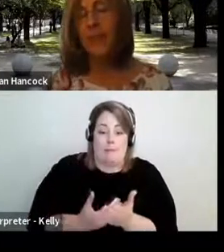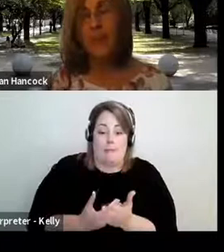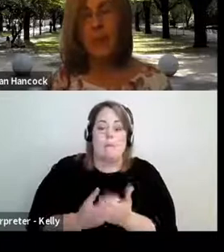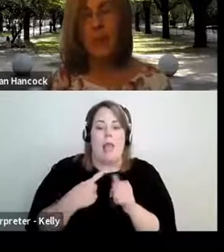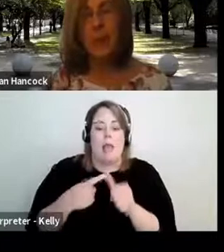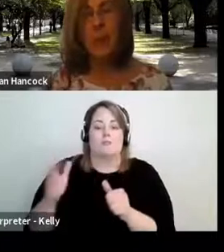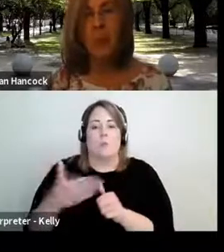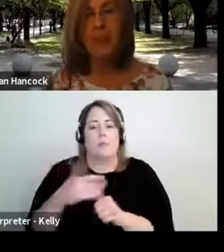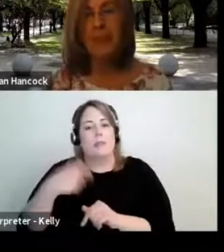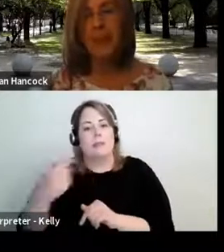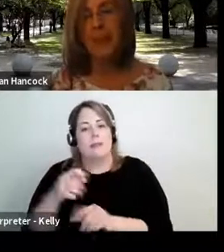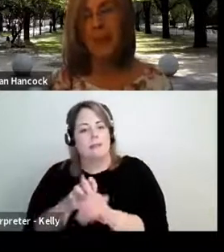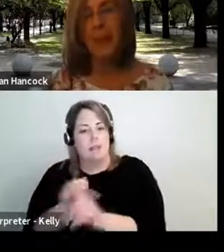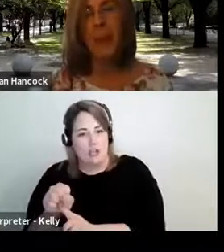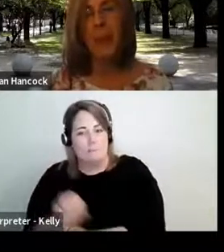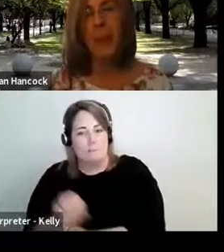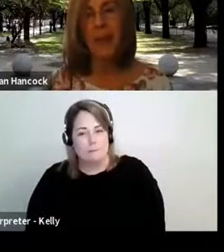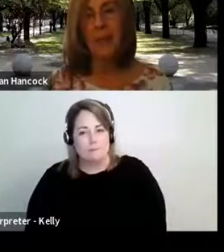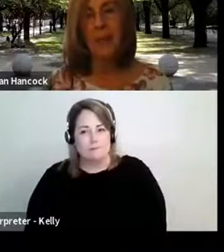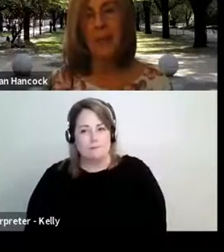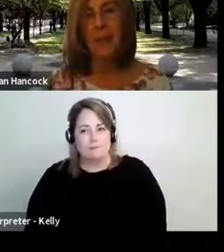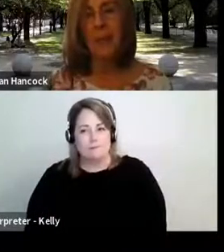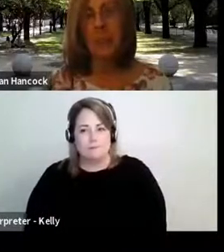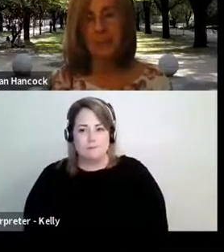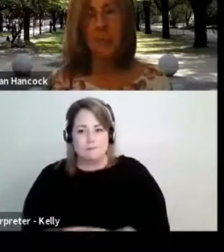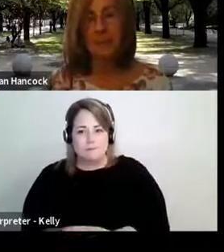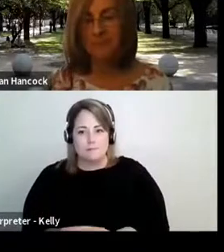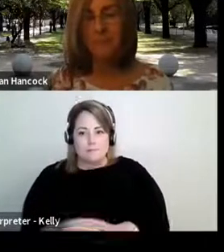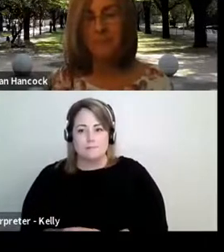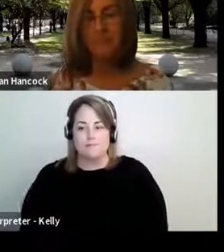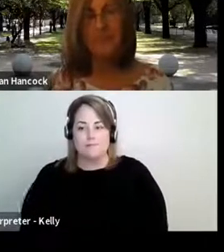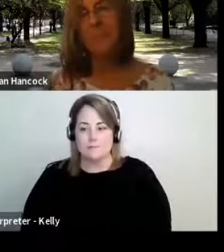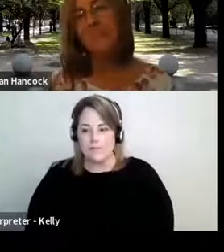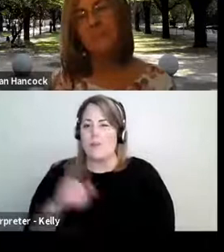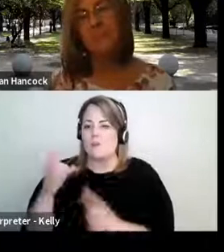that’s a really important part of the program. DEBBIE: Thanks. And those fact sheets – or the